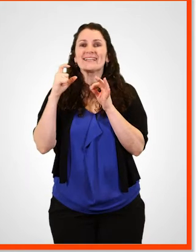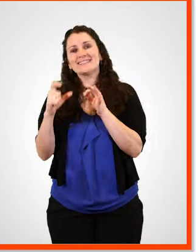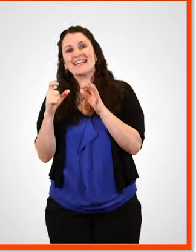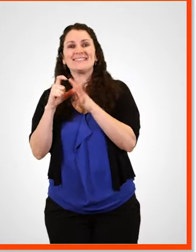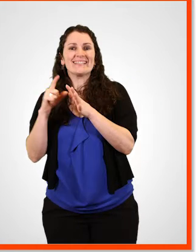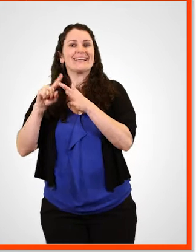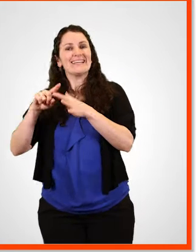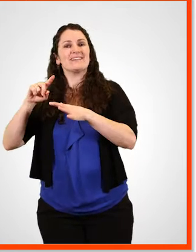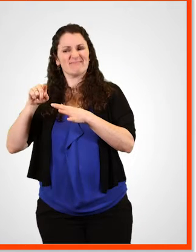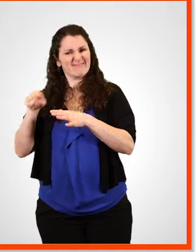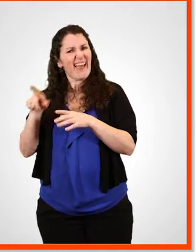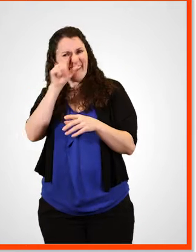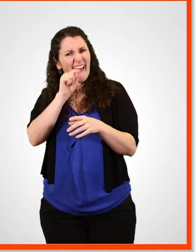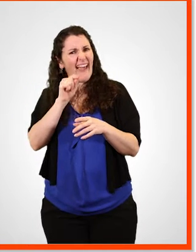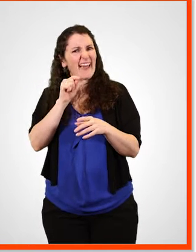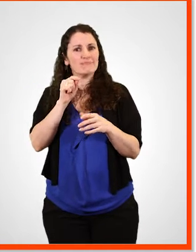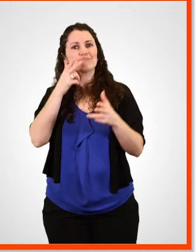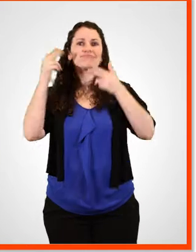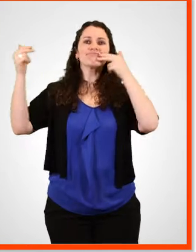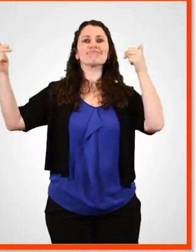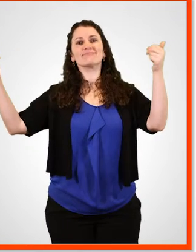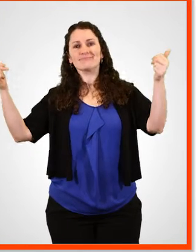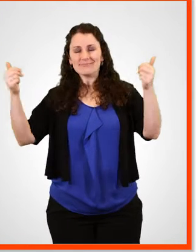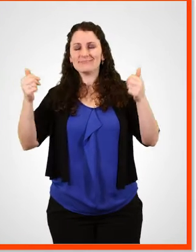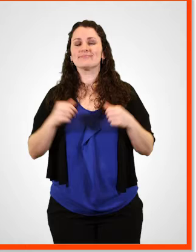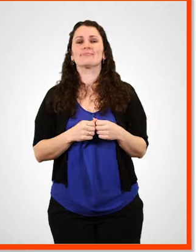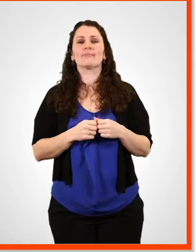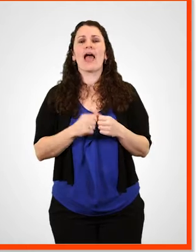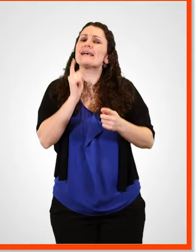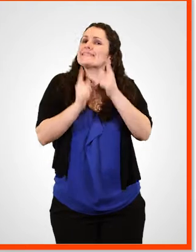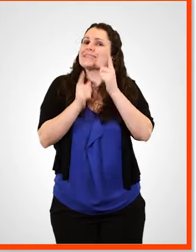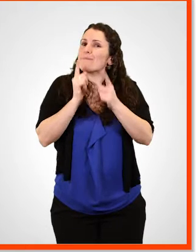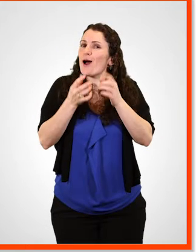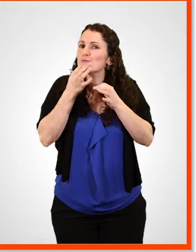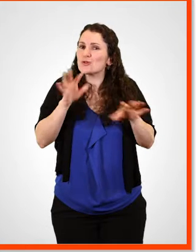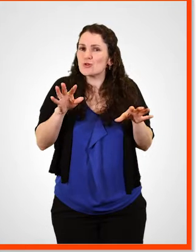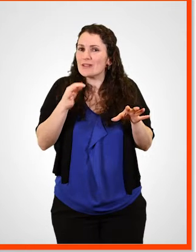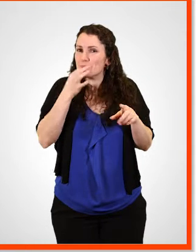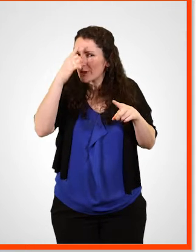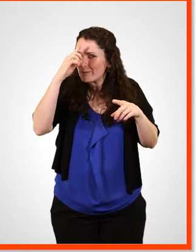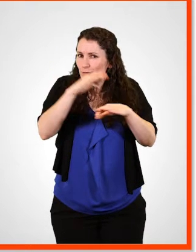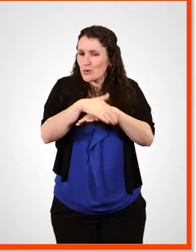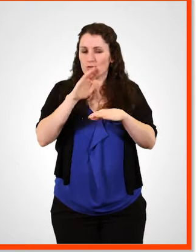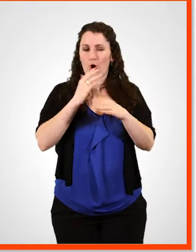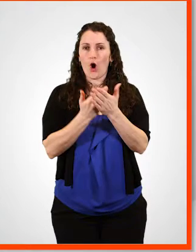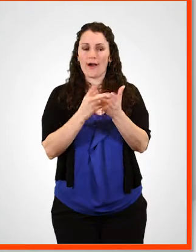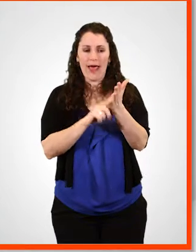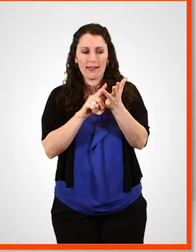Connie mentioned earlier about how children sometimes "L, M, N, O, P", they don't recognise that it's separate letters